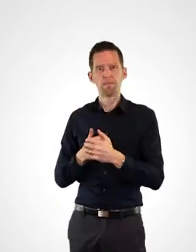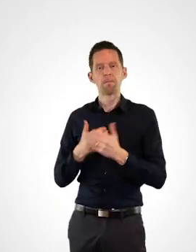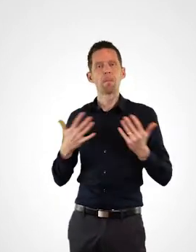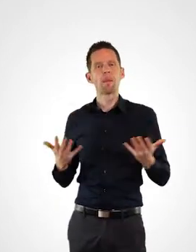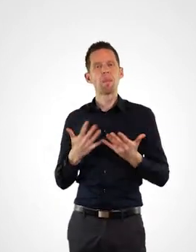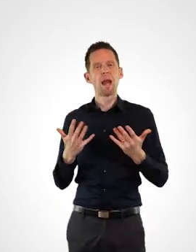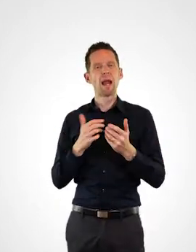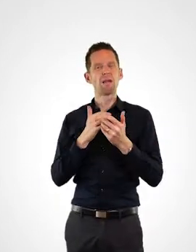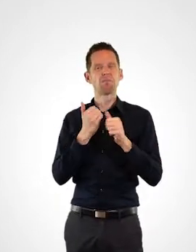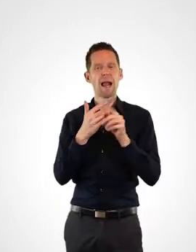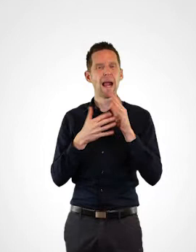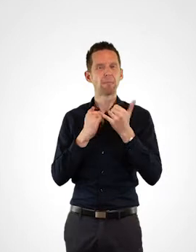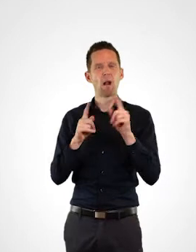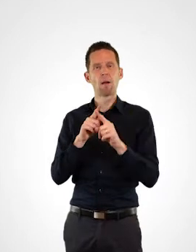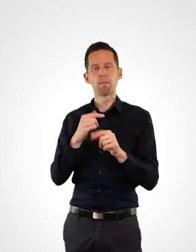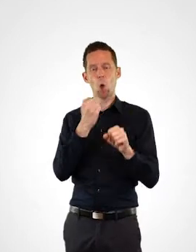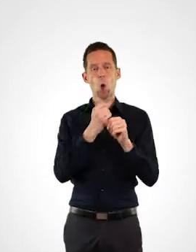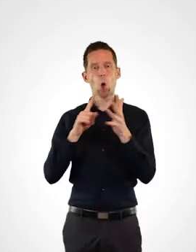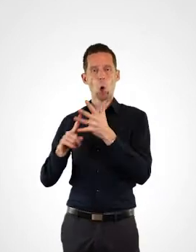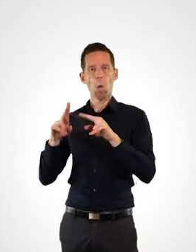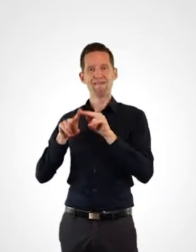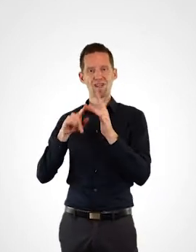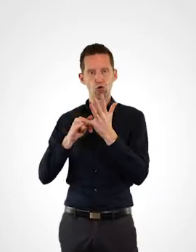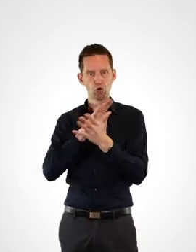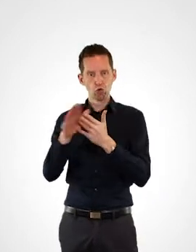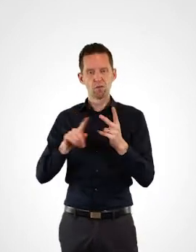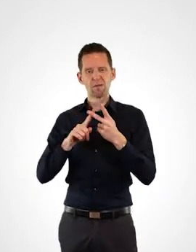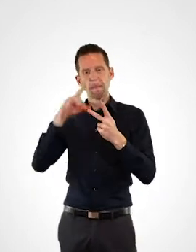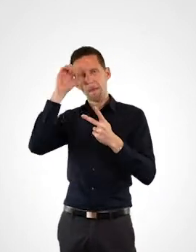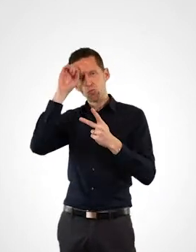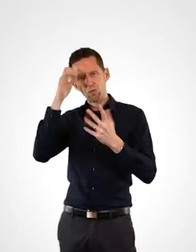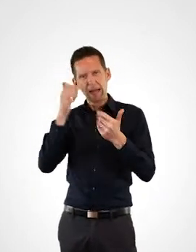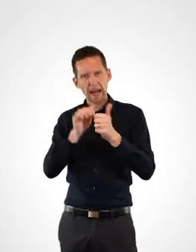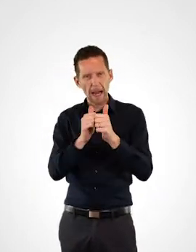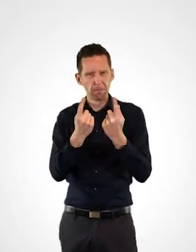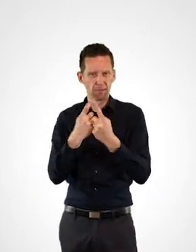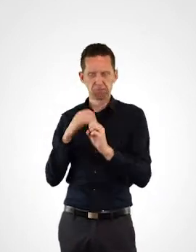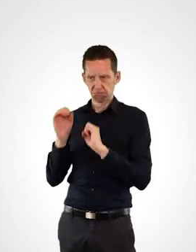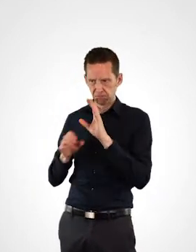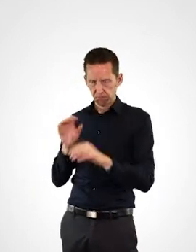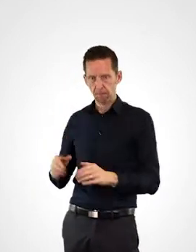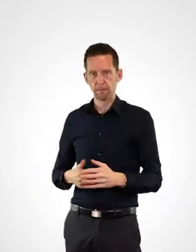And so we play games like Go Fish and memory games